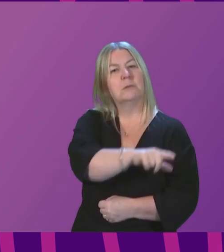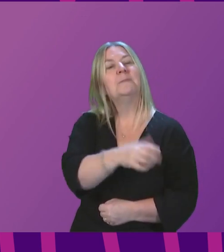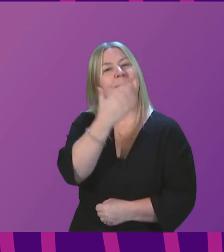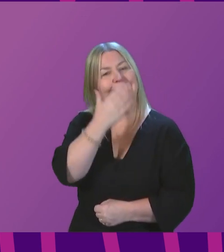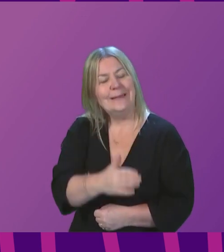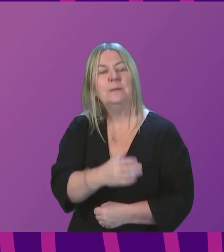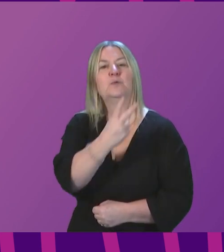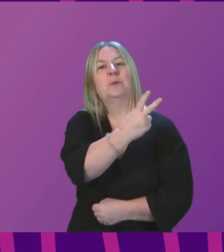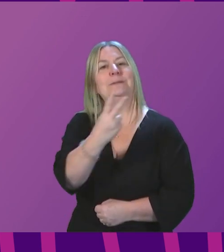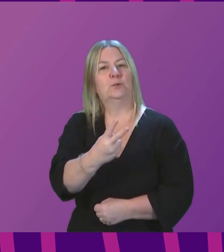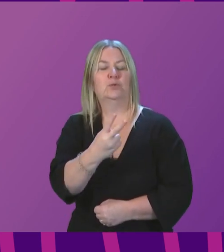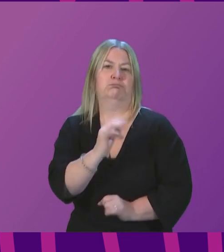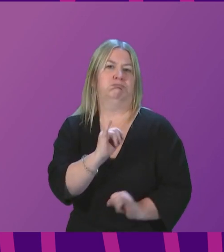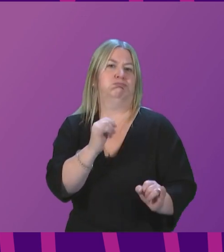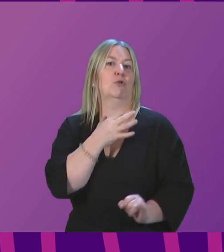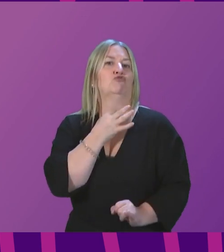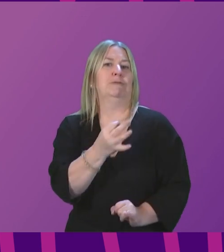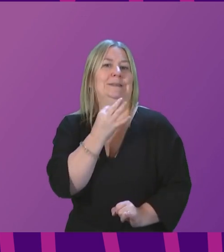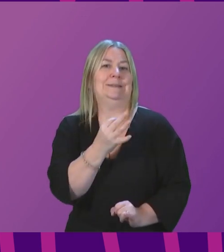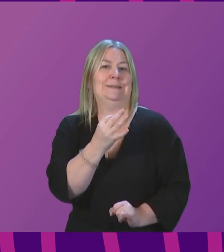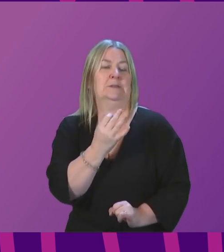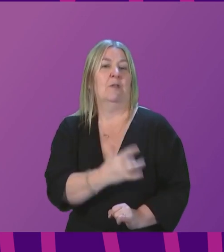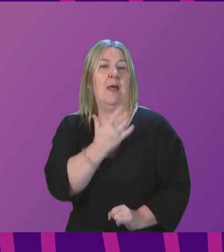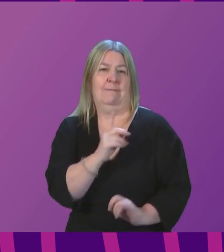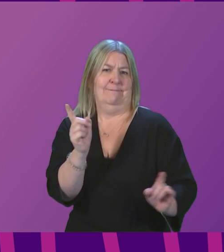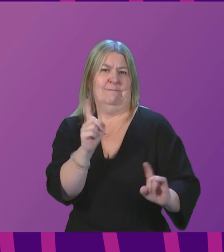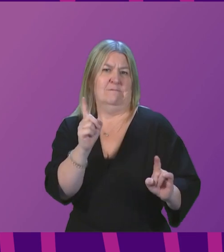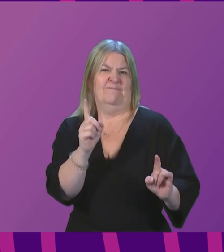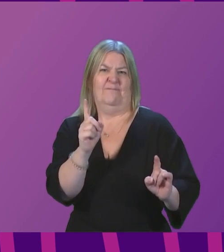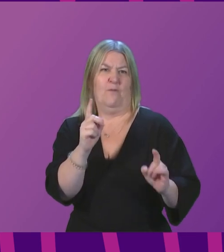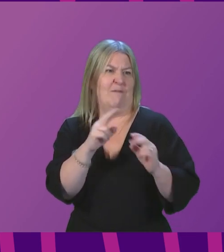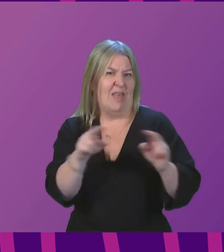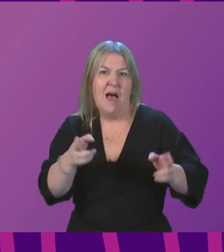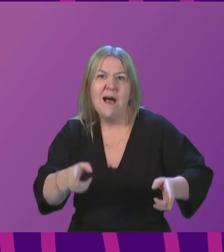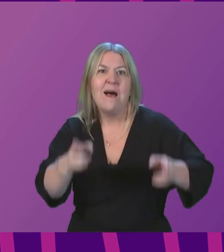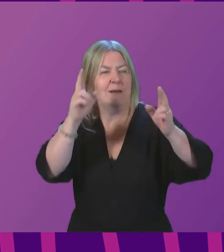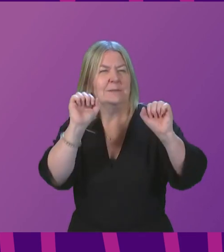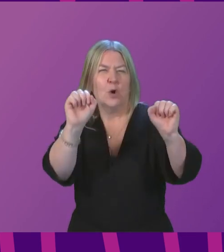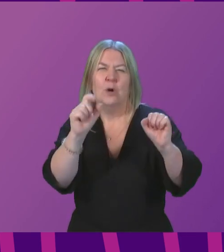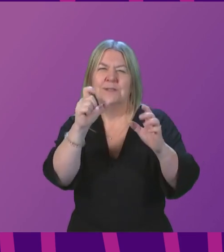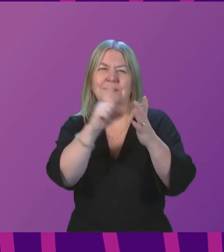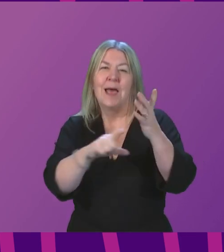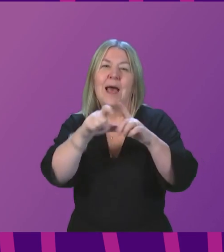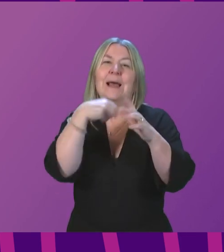risks to life as a result of flammable cladding on their building. They have been struggling to get a single building assessment on the cladding, which